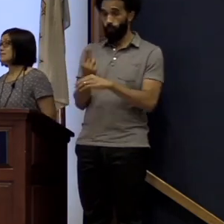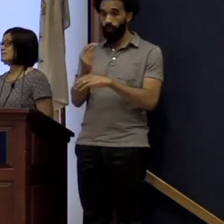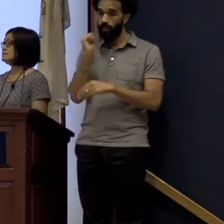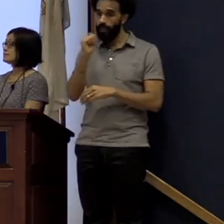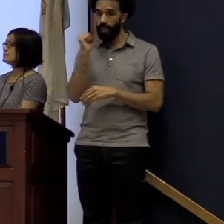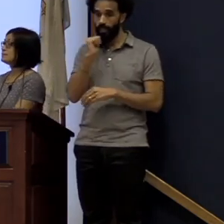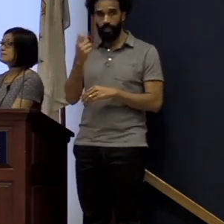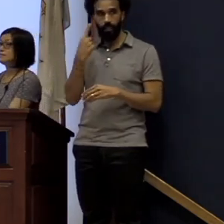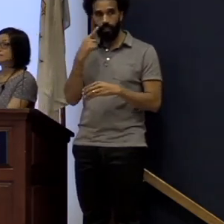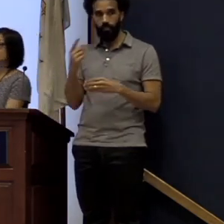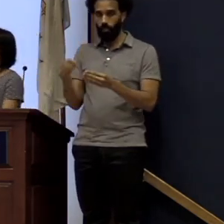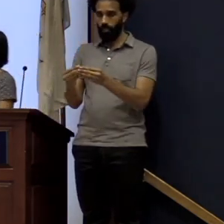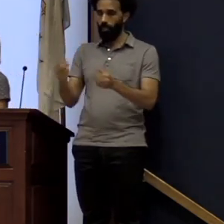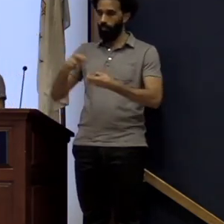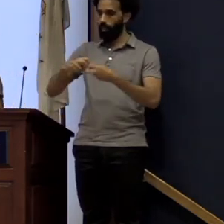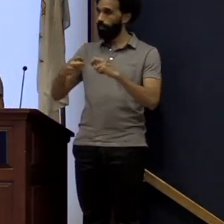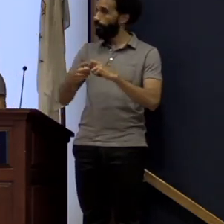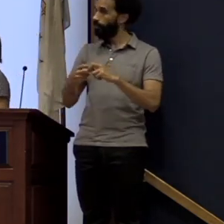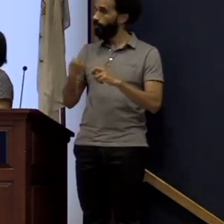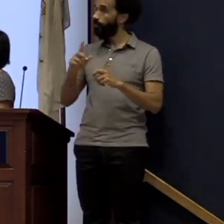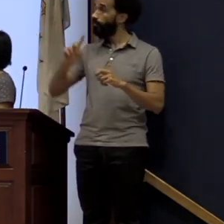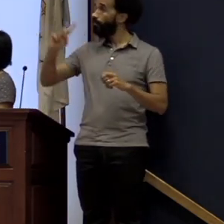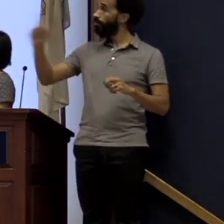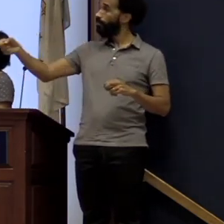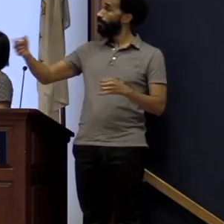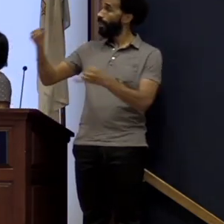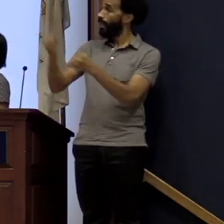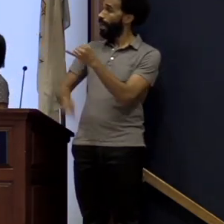Last question over here the person with the mic so go ahead